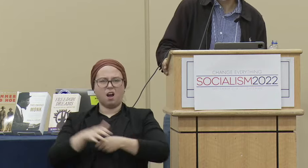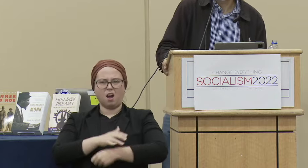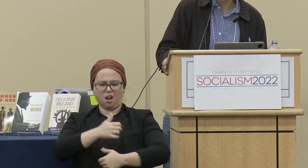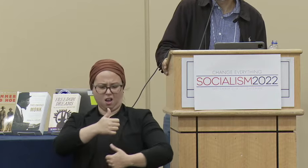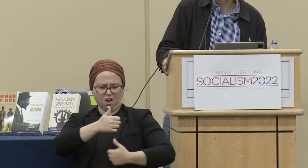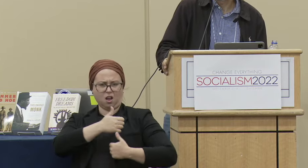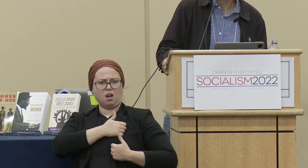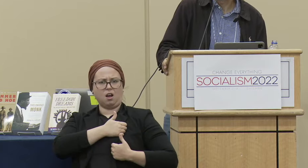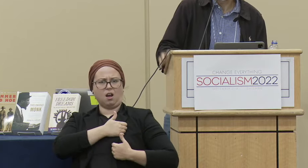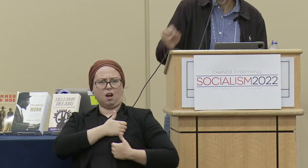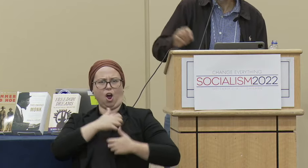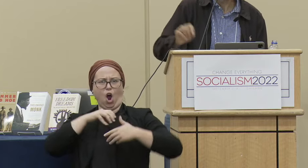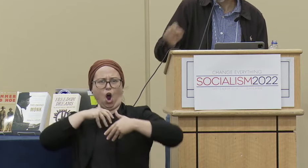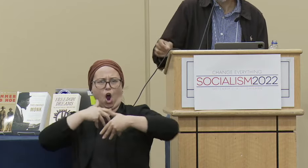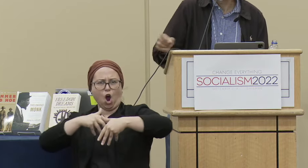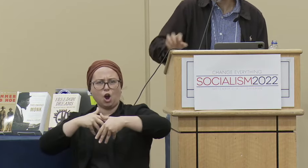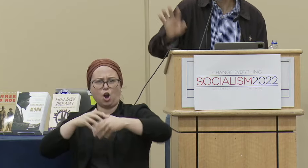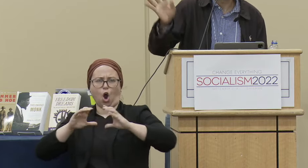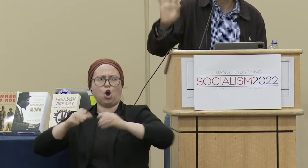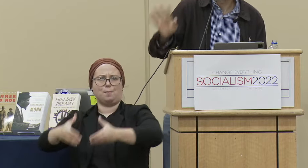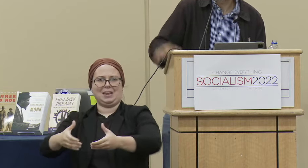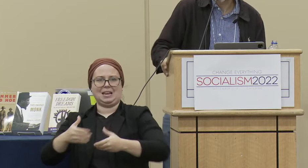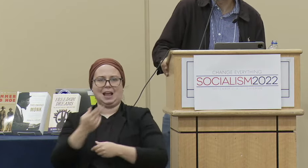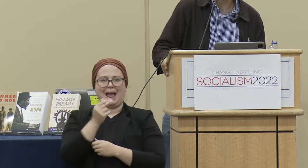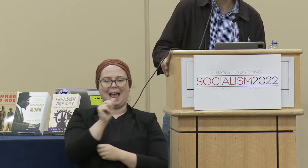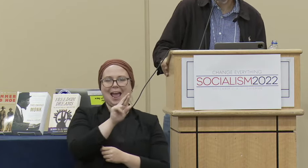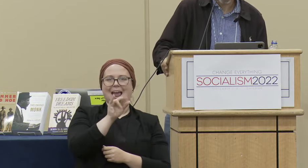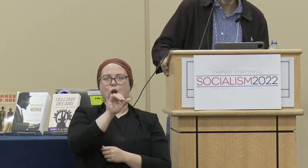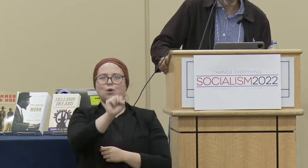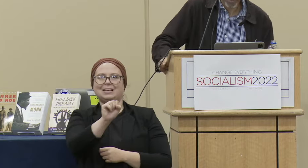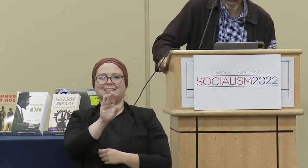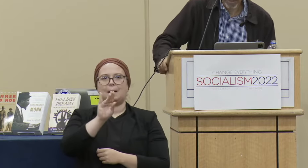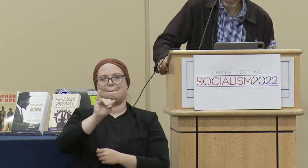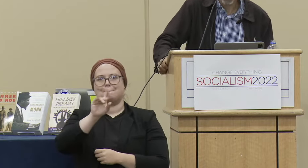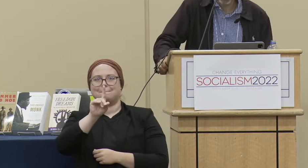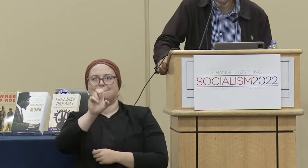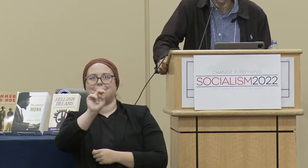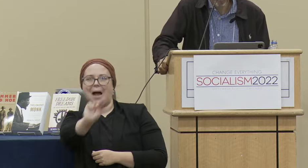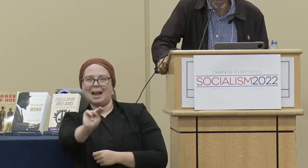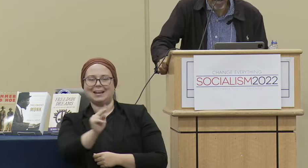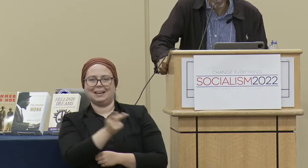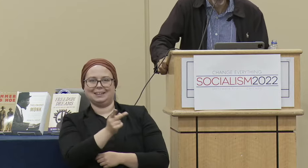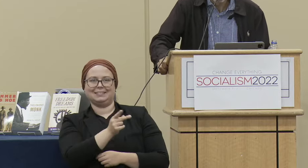army. This is the Biden-Harris, or the Harris- Biden, I don't